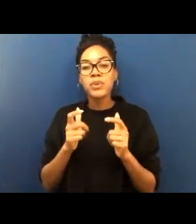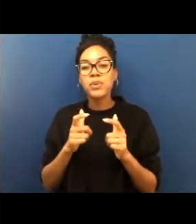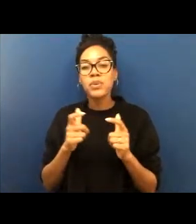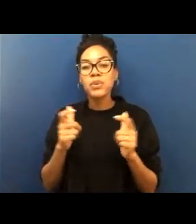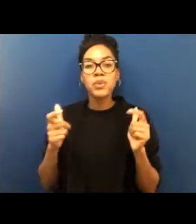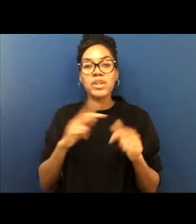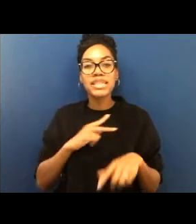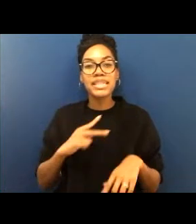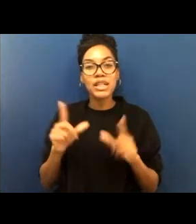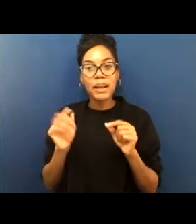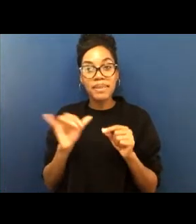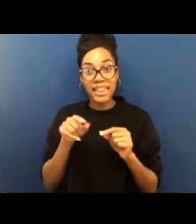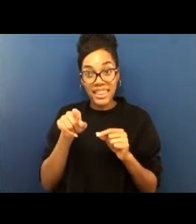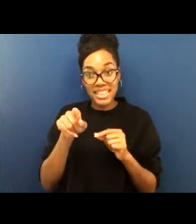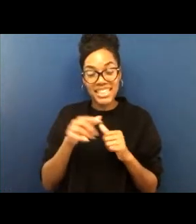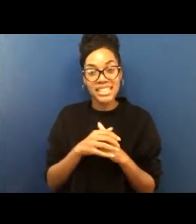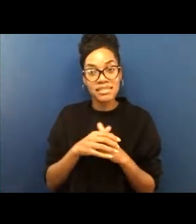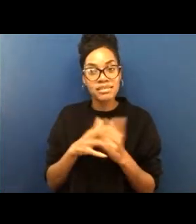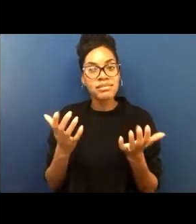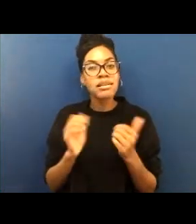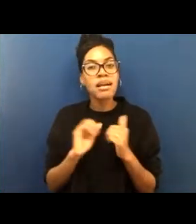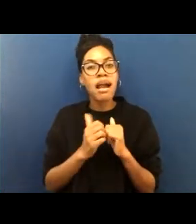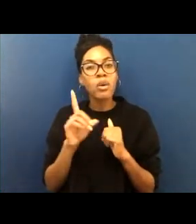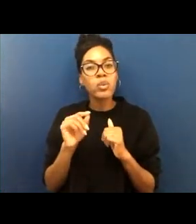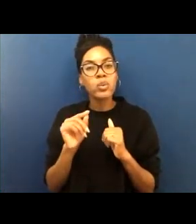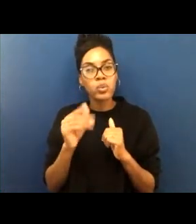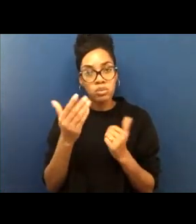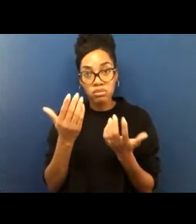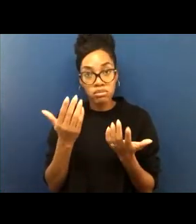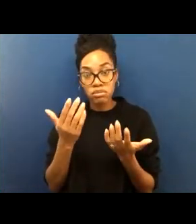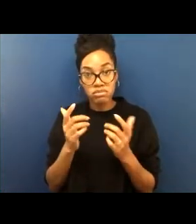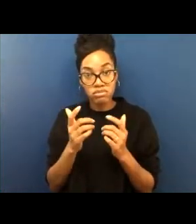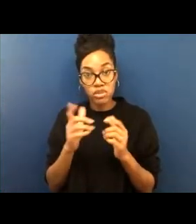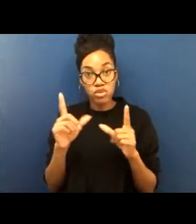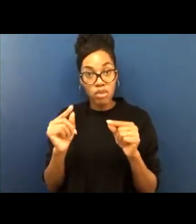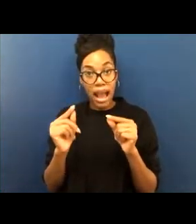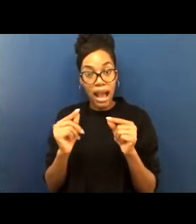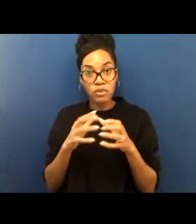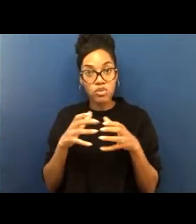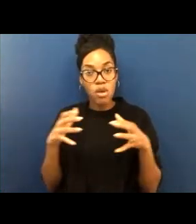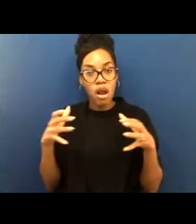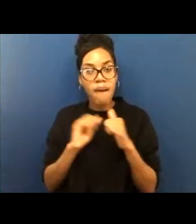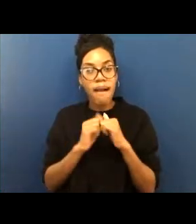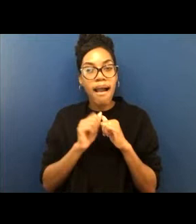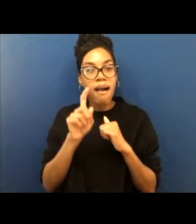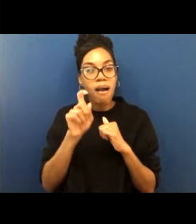So does anyone know how a crab grows? Go ahead and type in the chat box if you think you know.